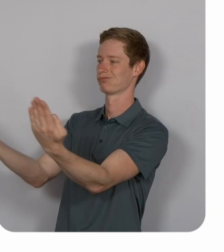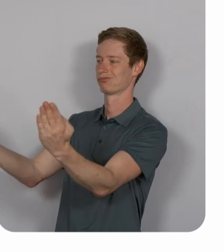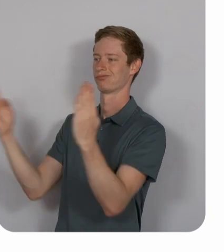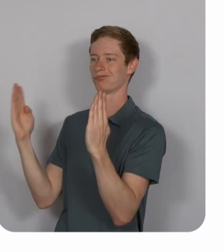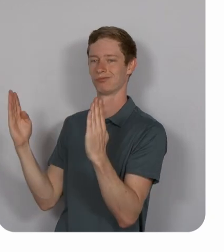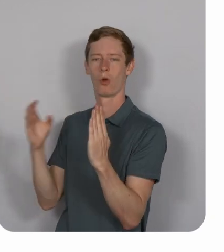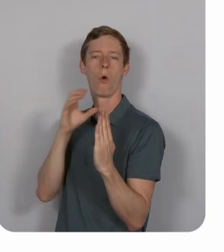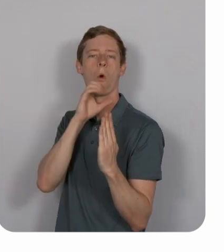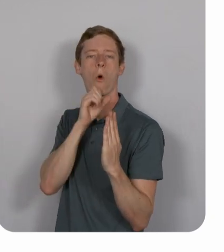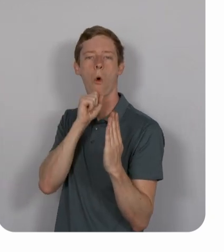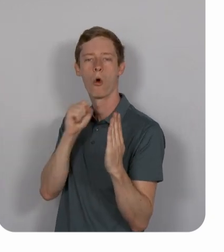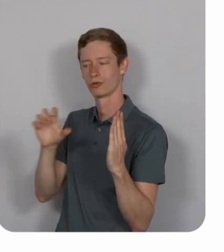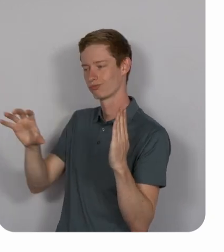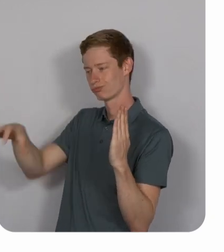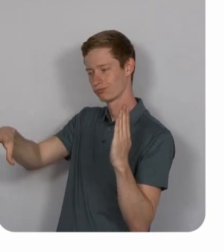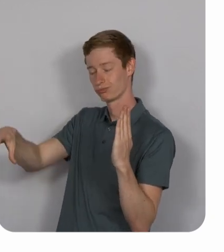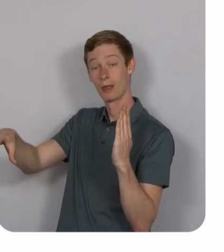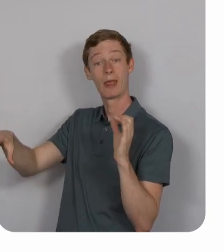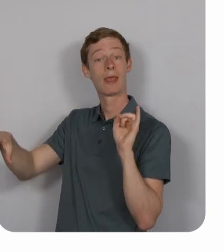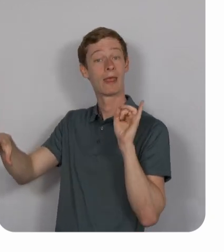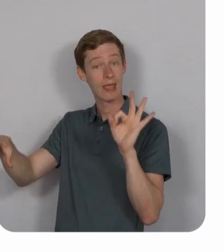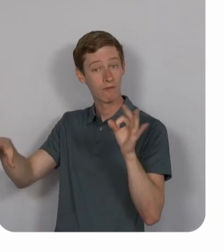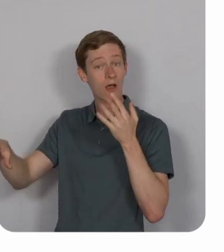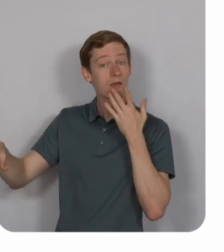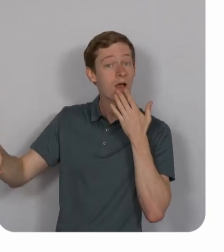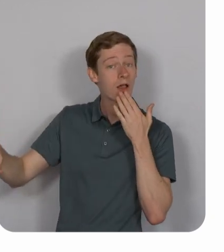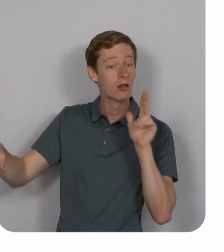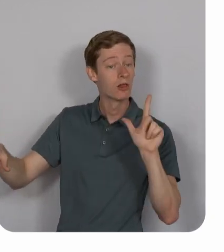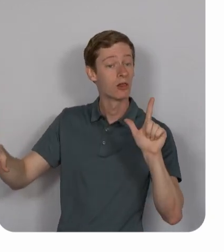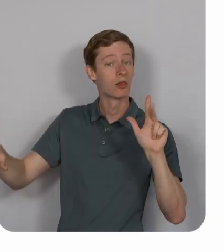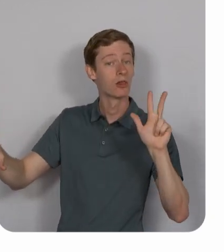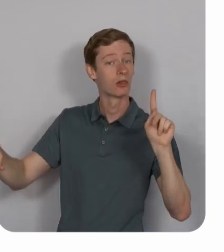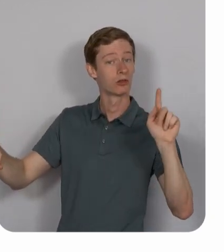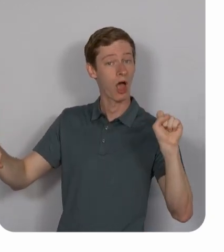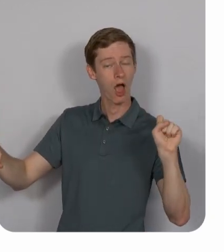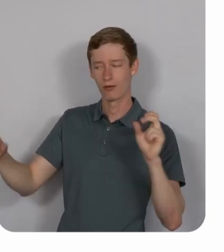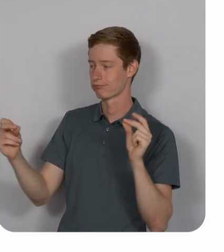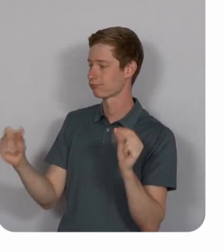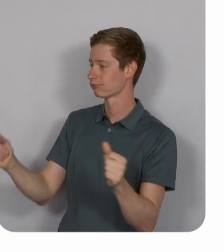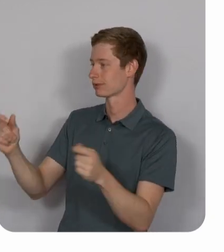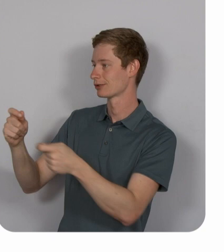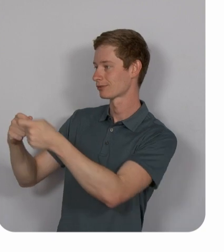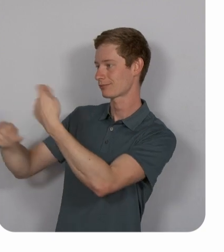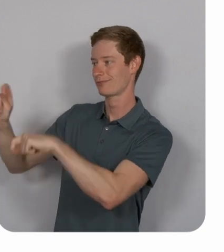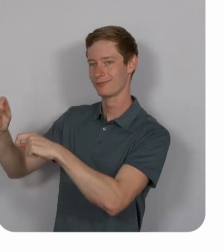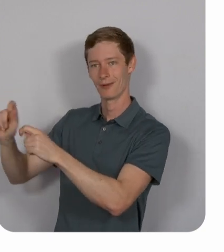You can use color LUTs to turn the whole room orange or you can be more selective and just use it to change white